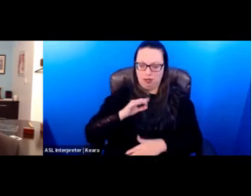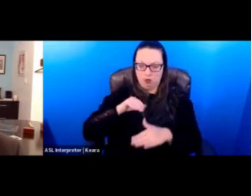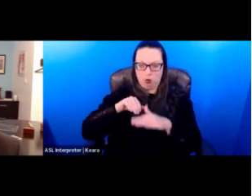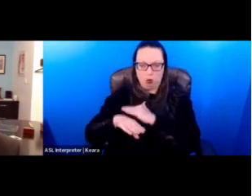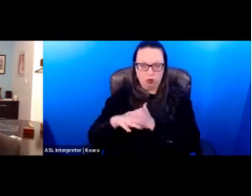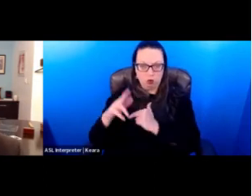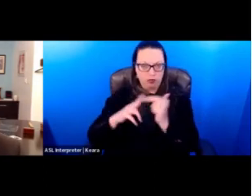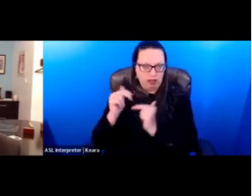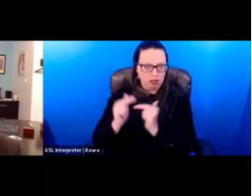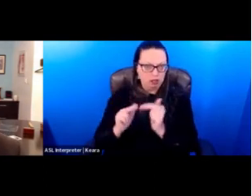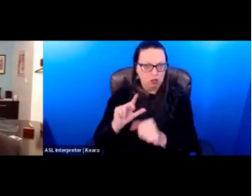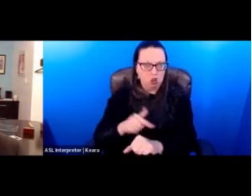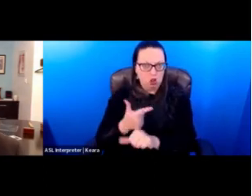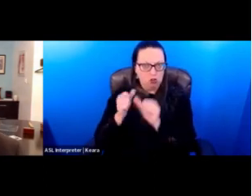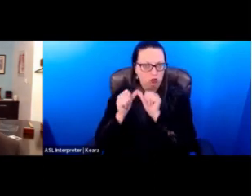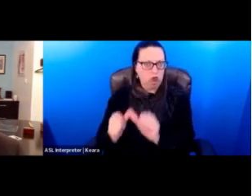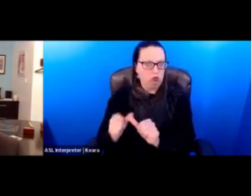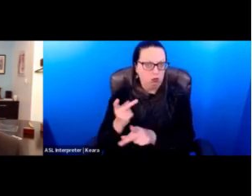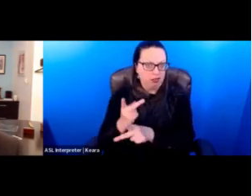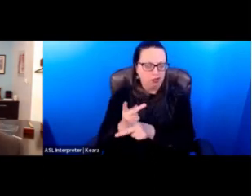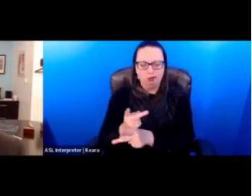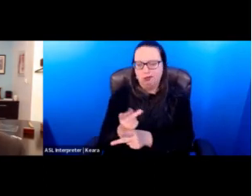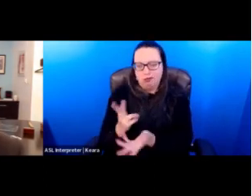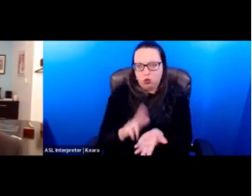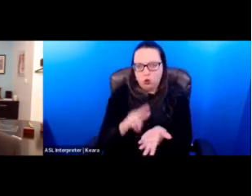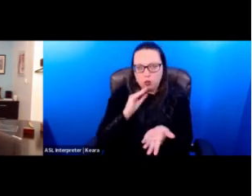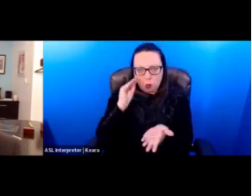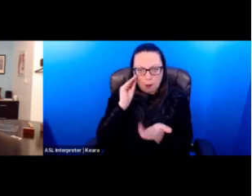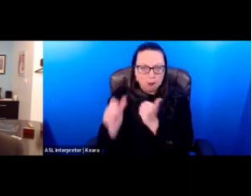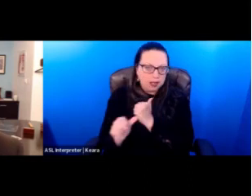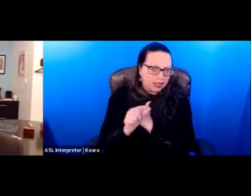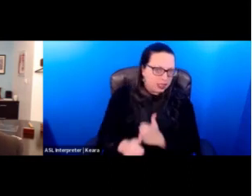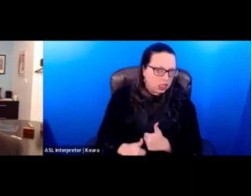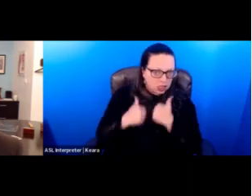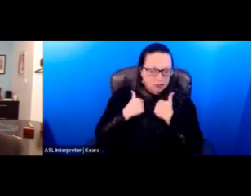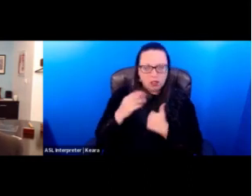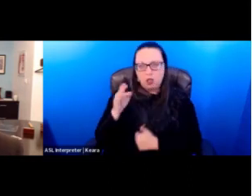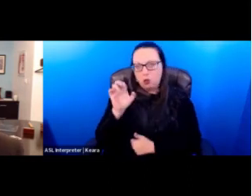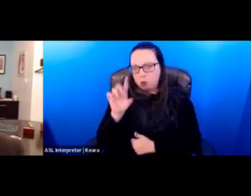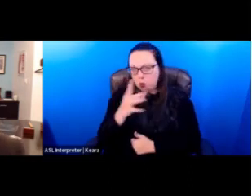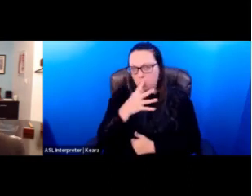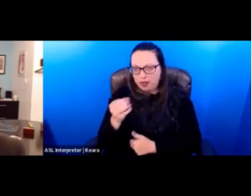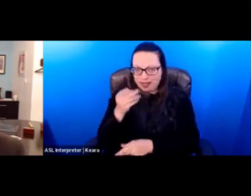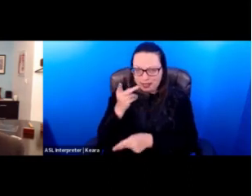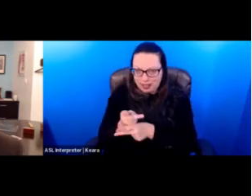long term care facilities, whether it's nursing homes or assisted living or boarding care, to monitor the conditions